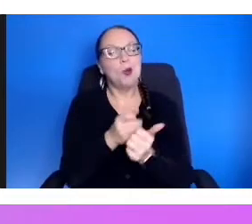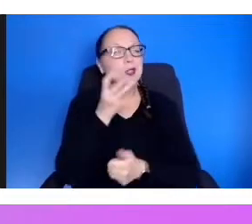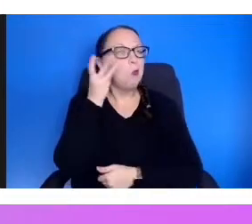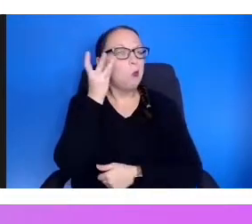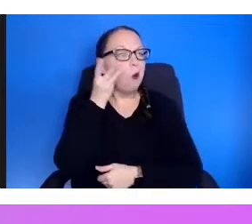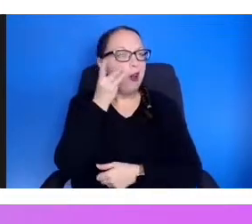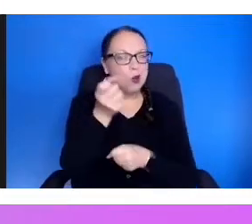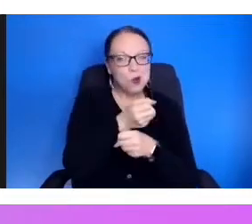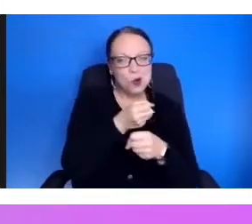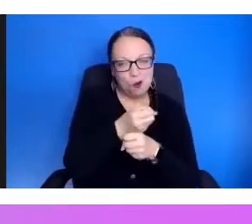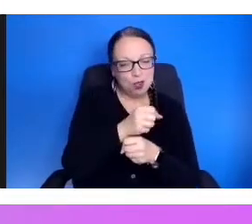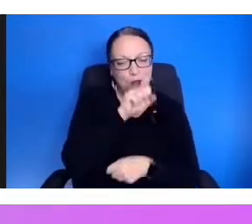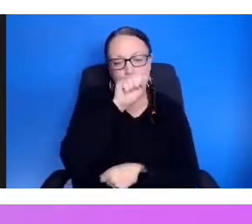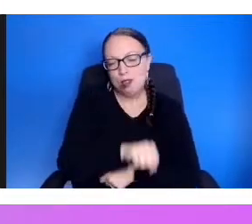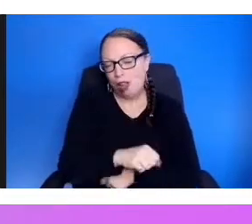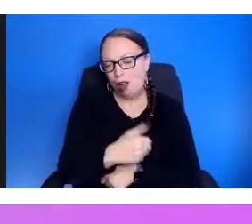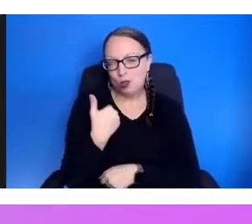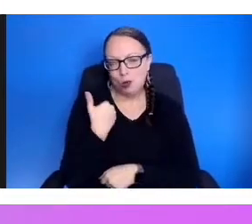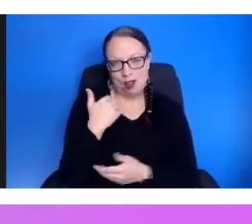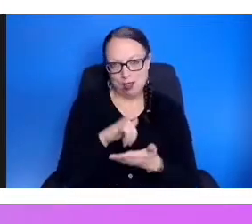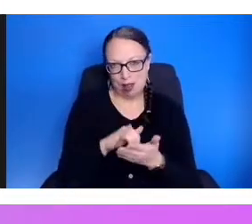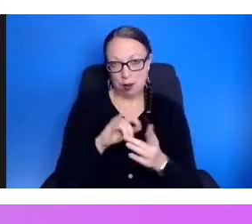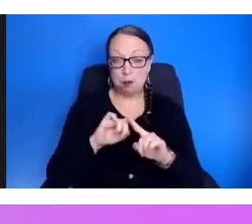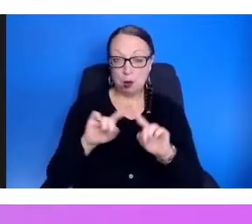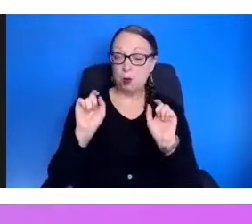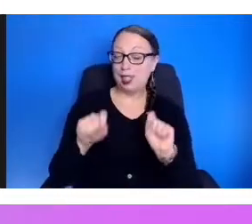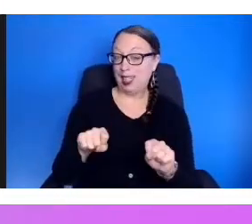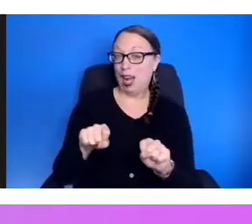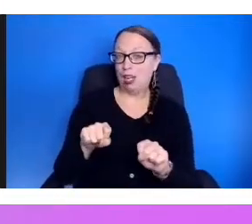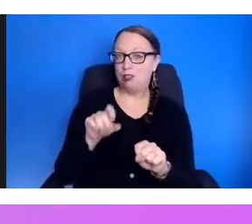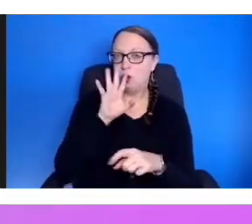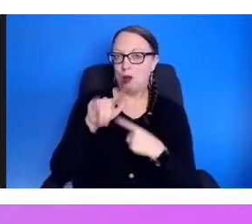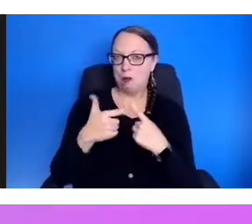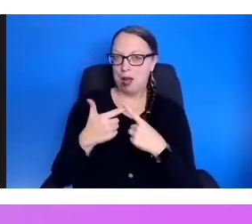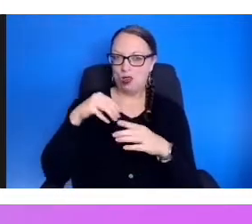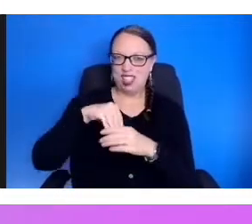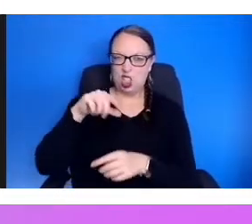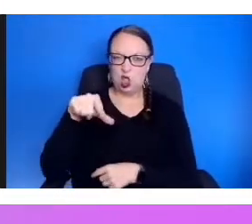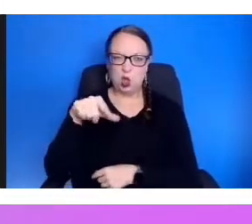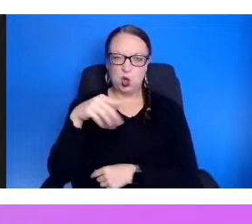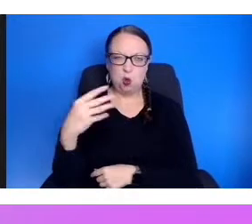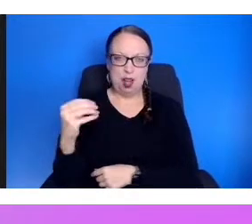but essentially we can talk about it in Q and A. Accessibility to us is very much ensuring it is accessible,